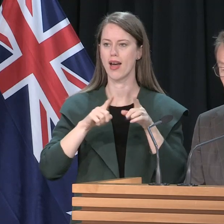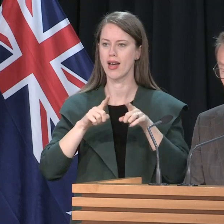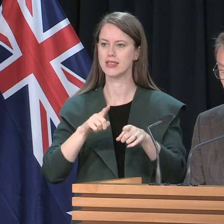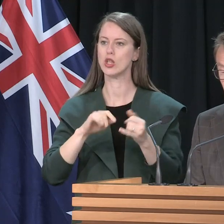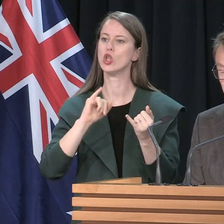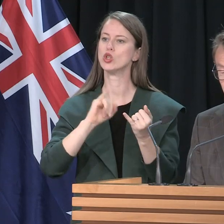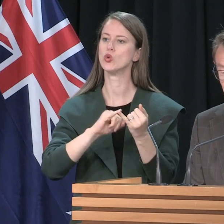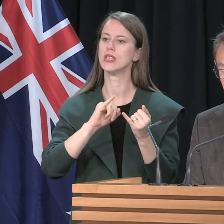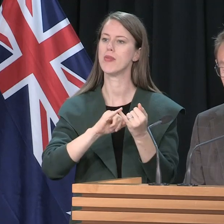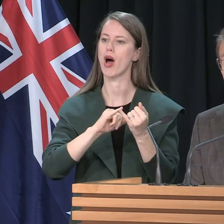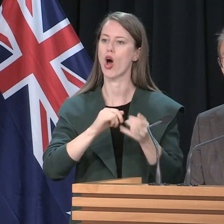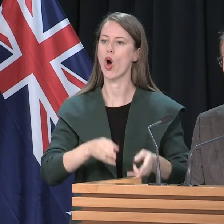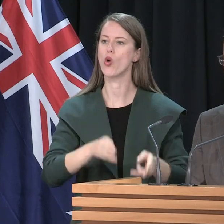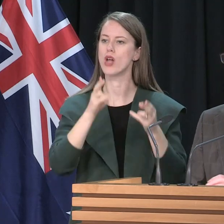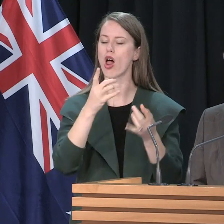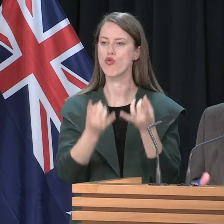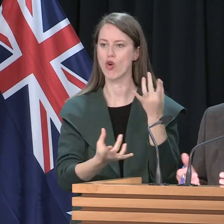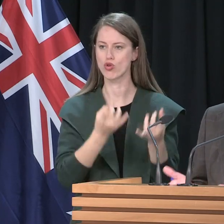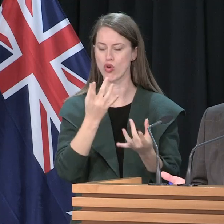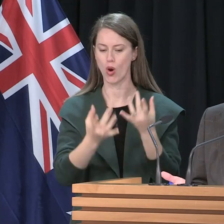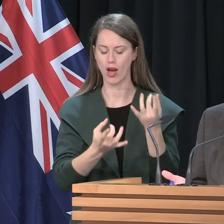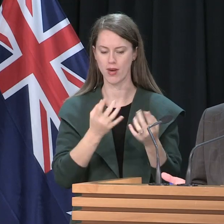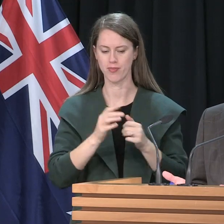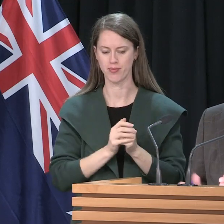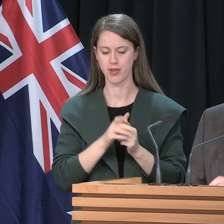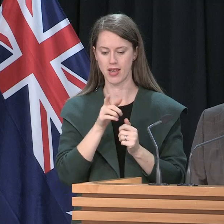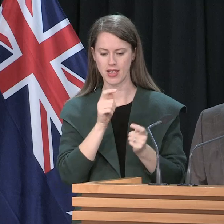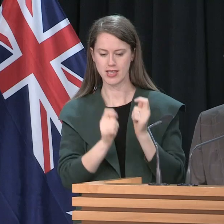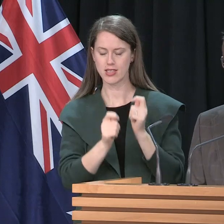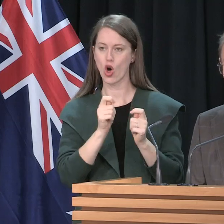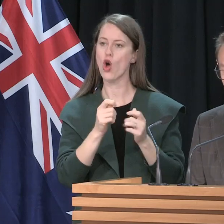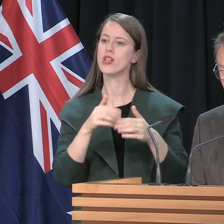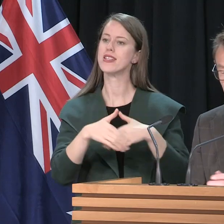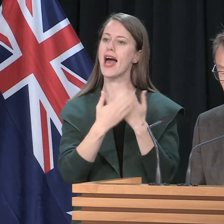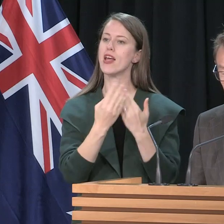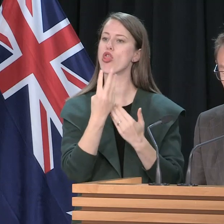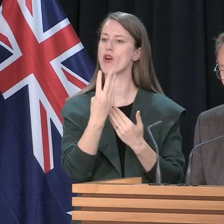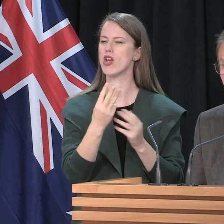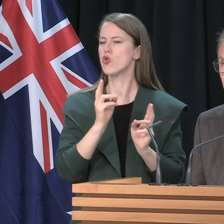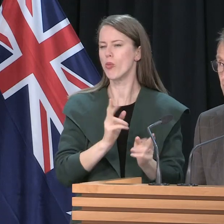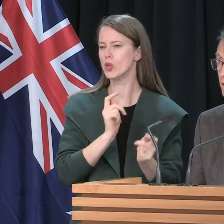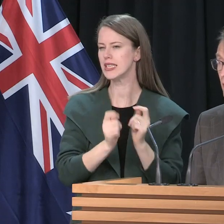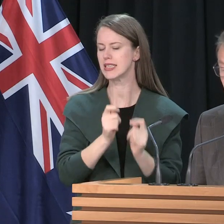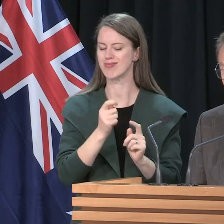on 10 July from Pakistan via Dubai. He is at the Cedima